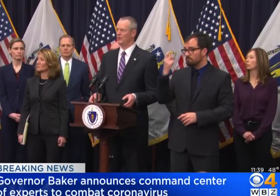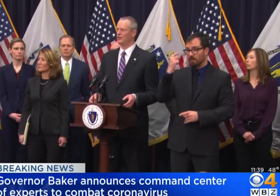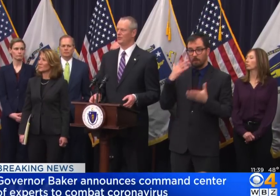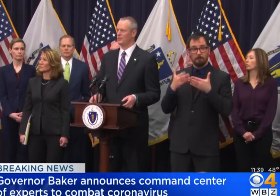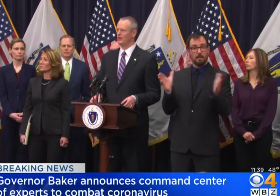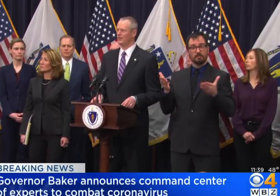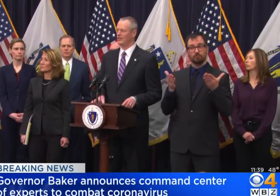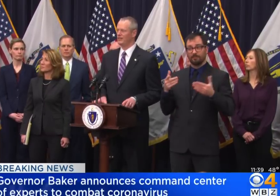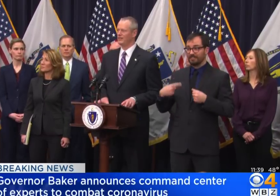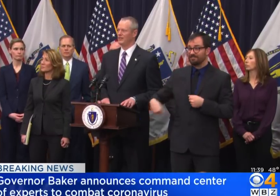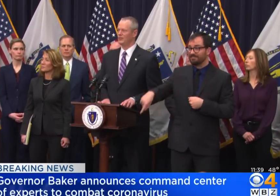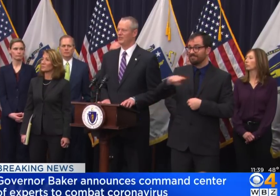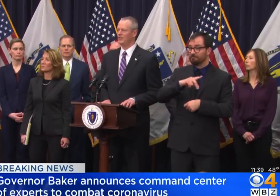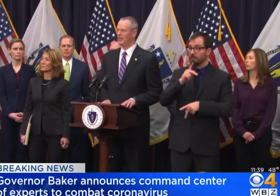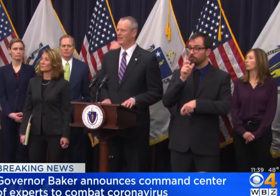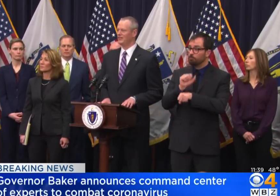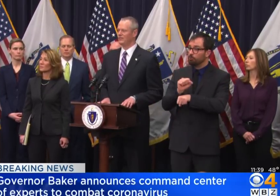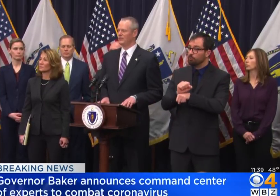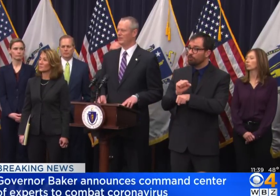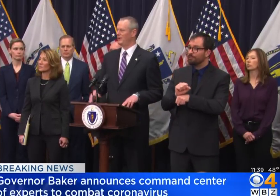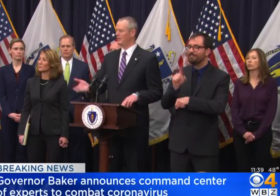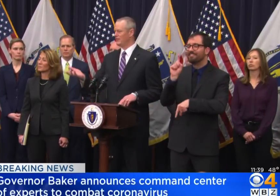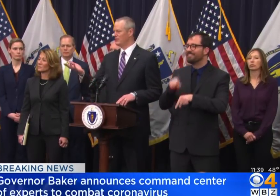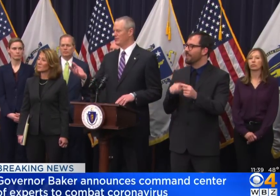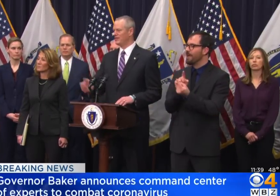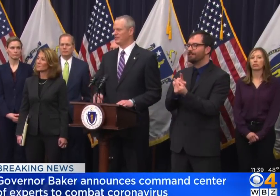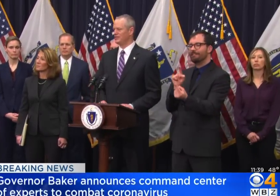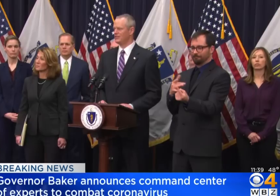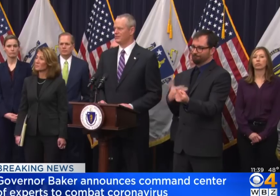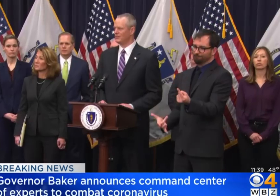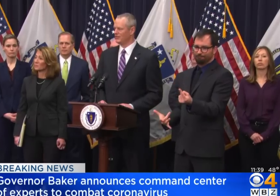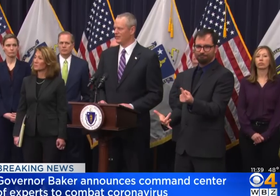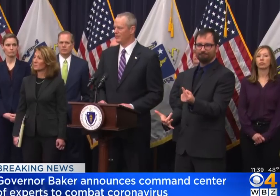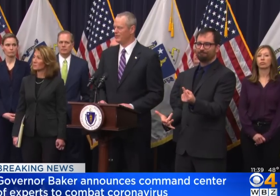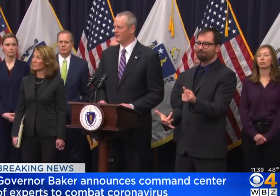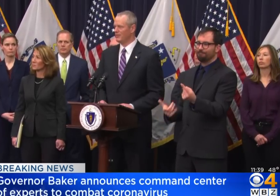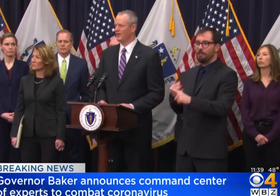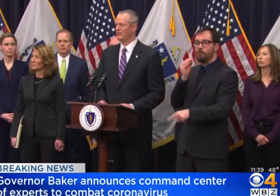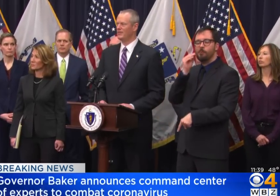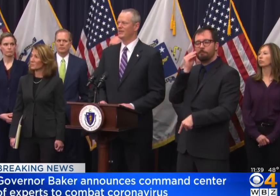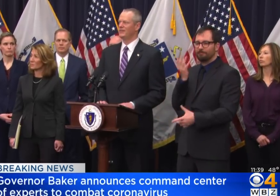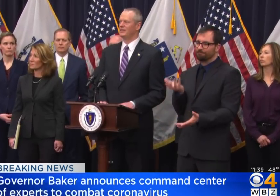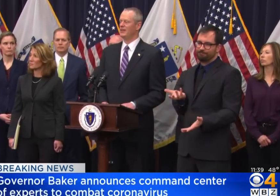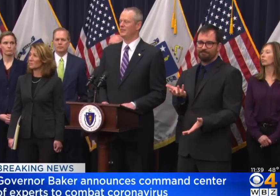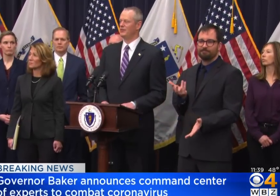REMEMBER HERE IS A LOT OF STUFF, PEOPLE IN PUBLIC SERVICE DO, YOU CAN'T REALLY DO FROM HOME OR DO